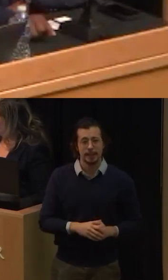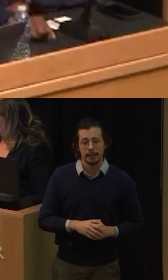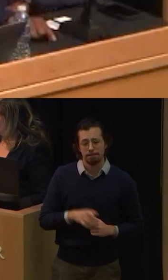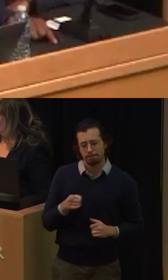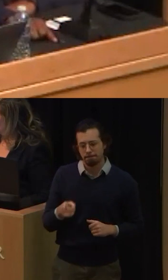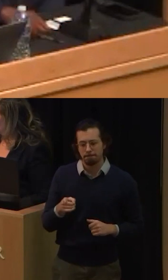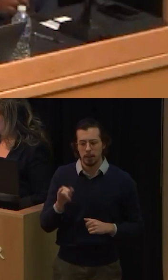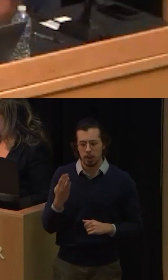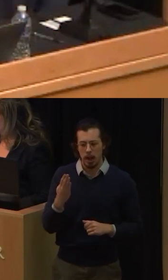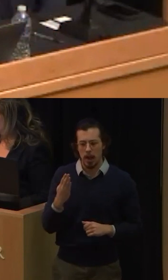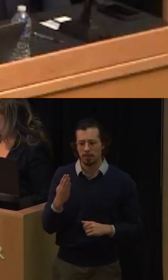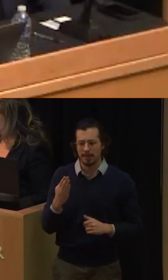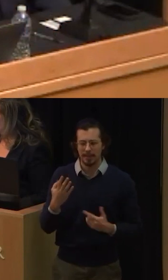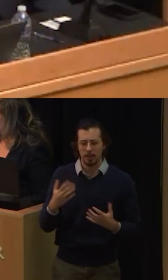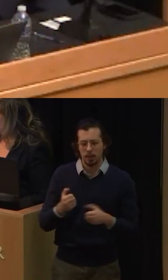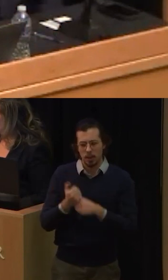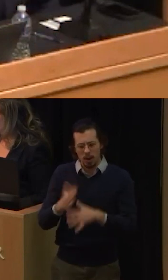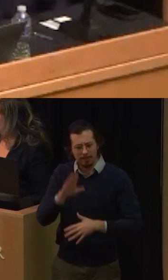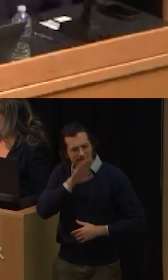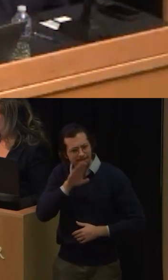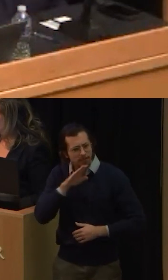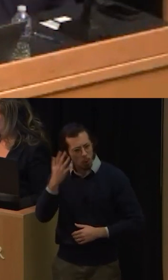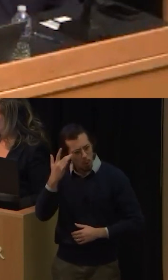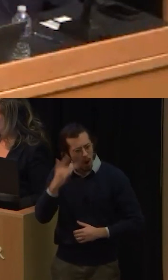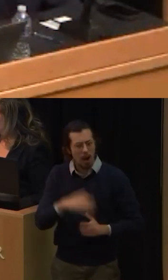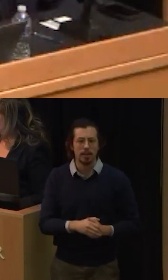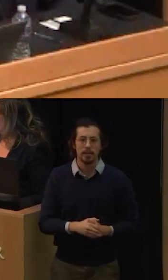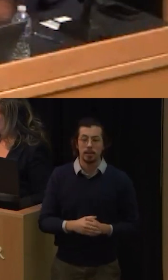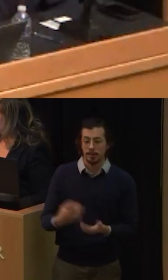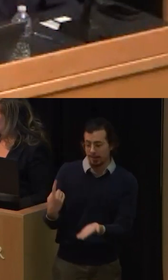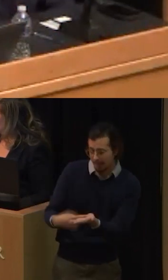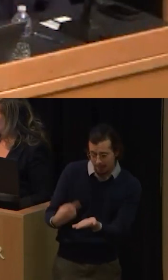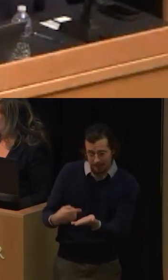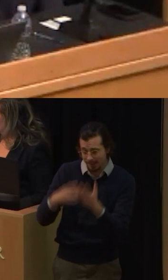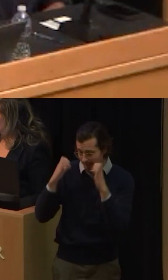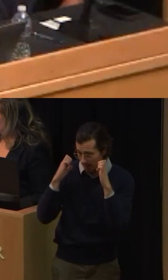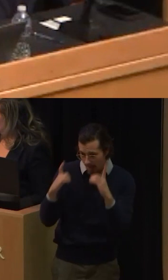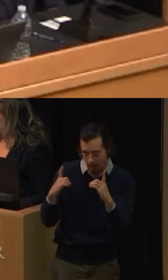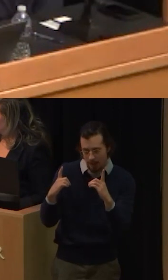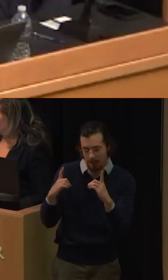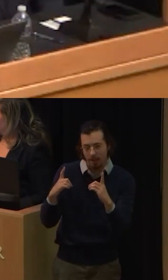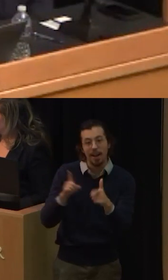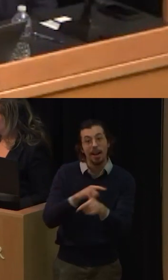is that you start a conversation about education, and inevitably, you say, "Well, jeez,